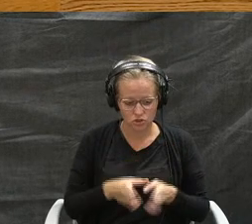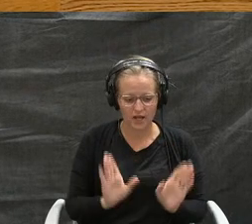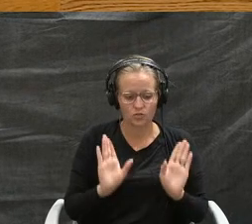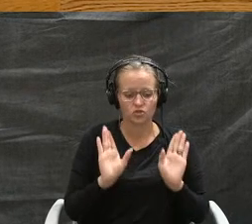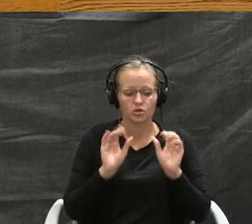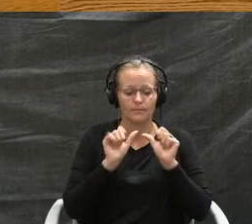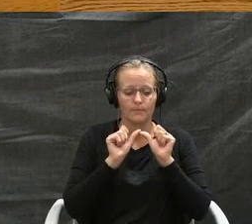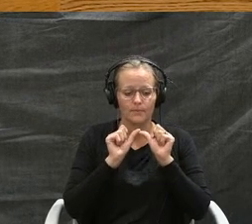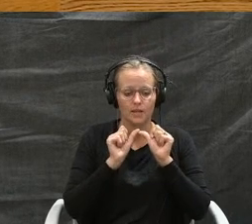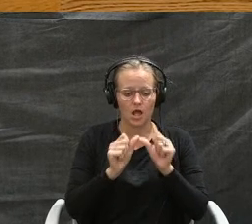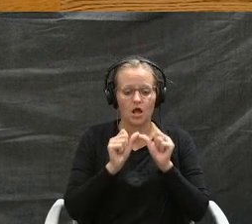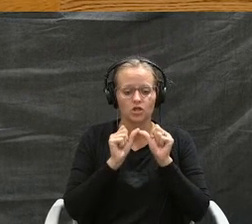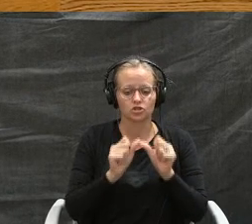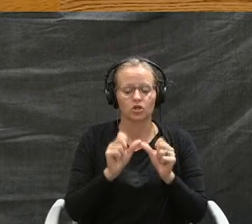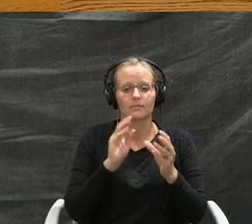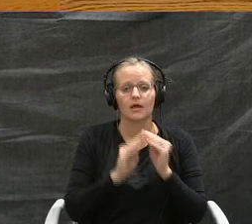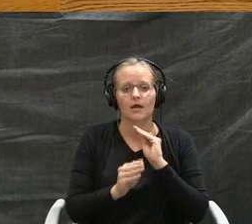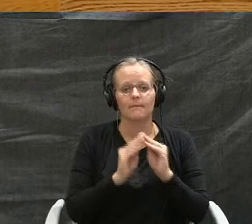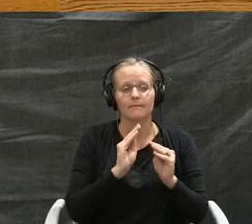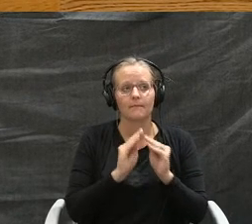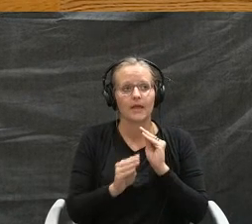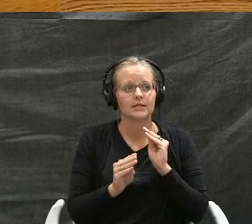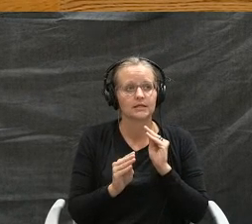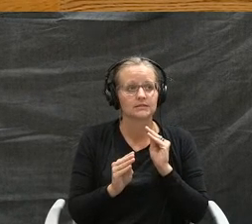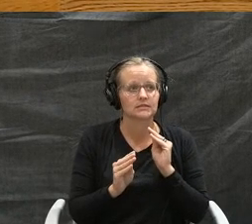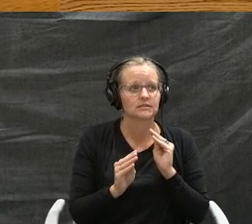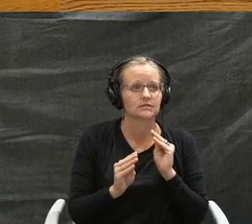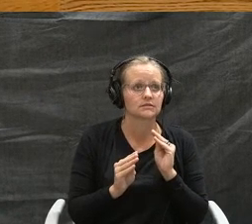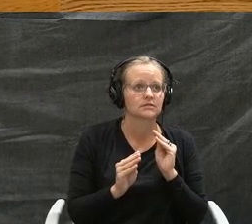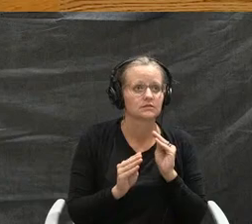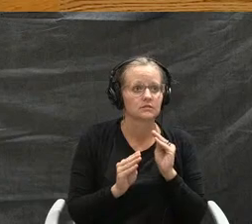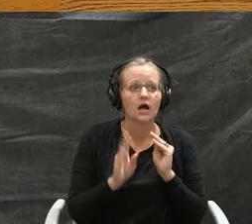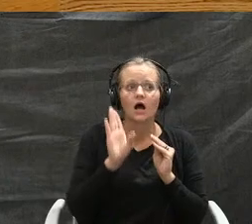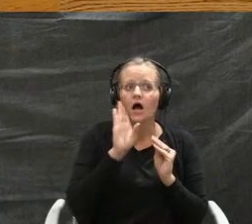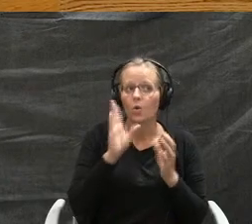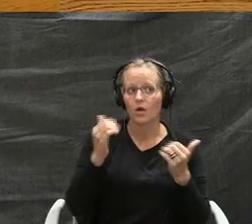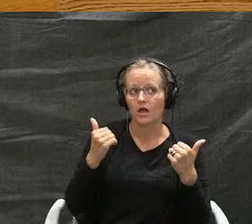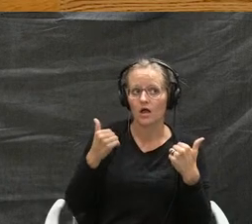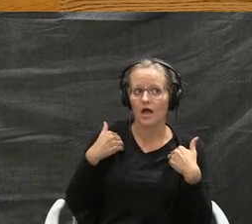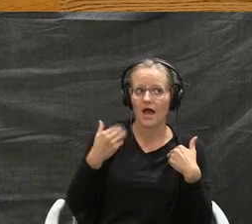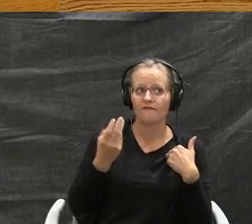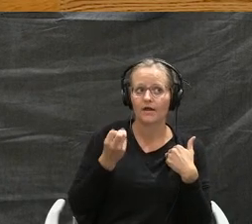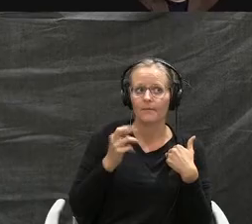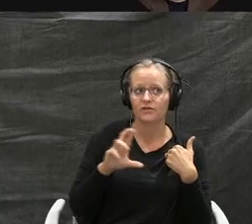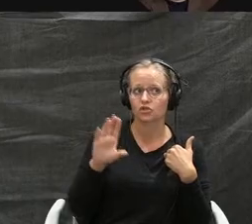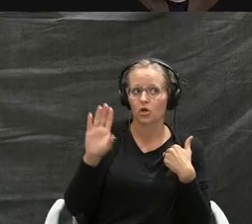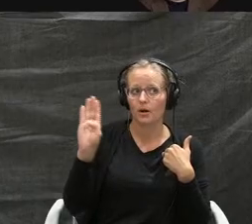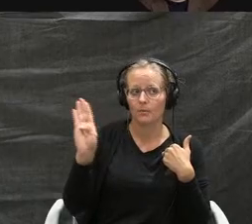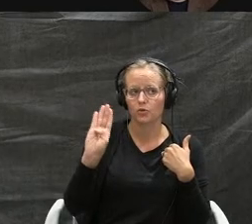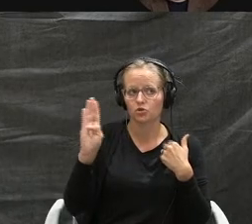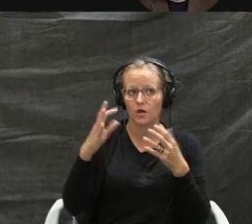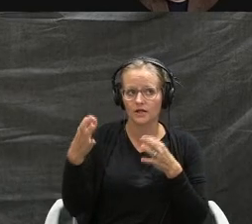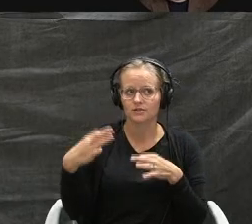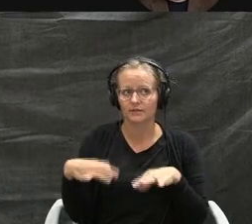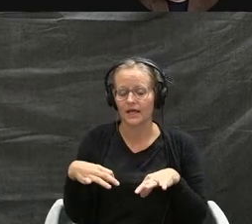of the board. I have Mr Bourgeois explain this one. Thank you doctor Pearson math chair, members of the board.